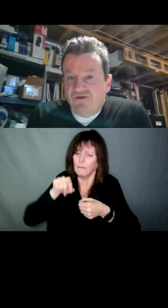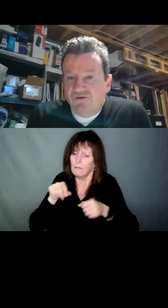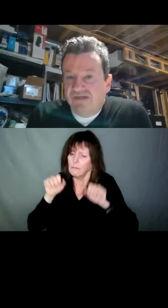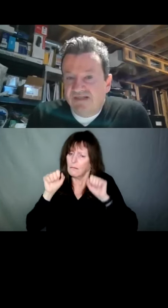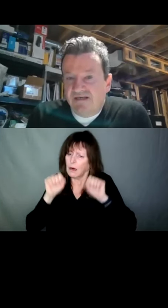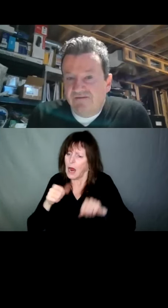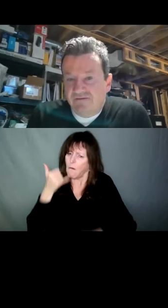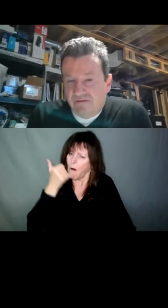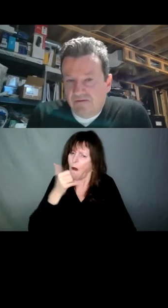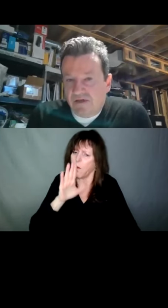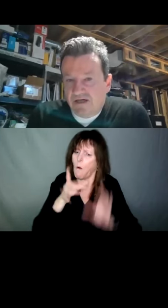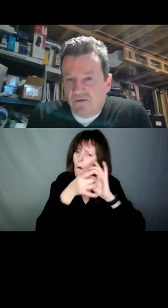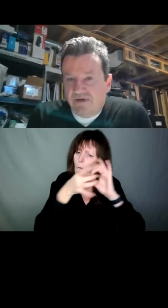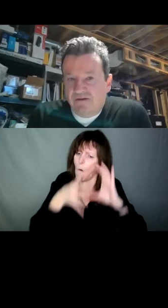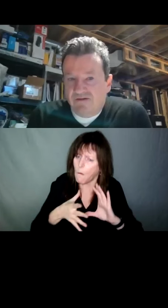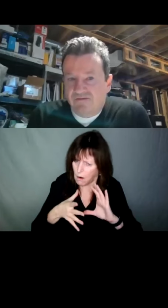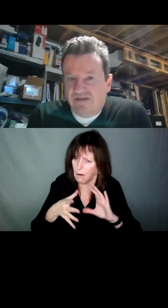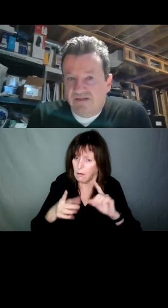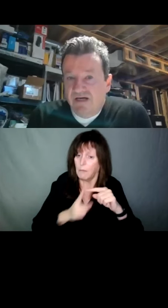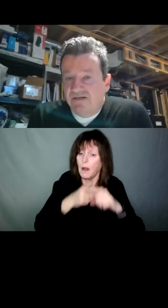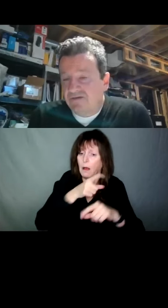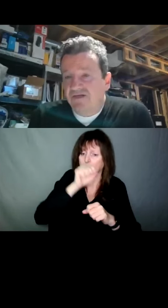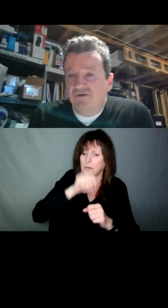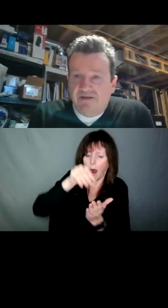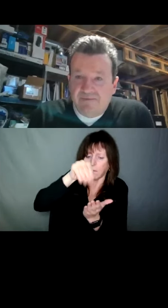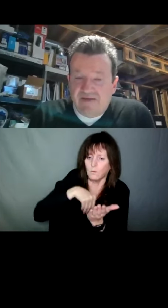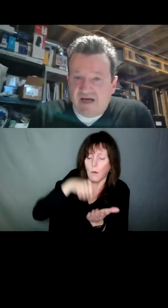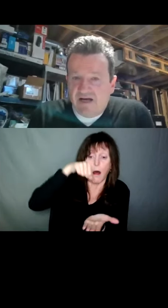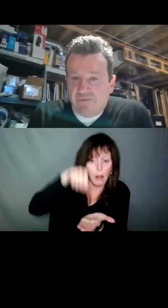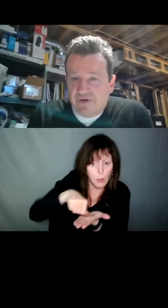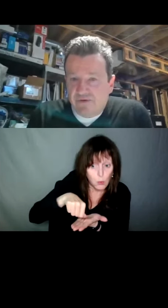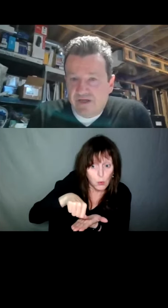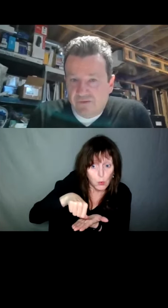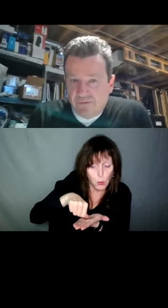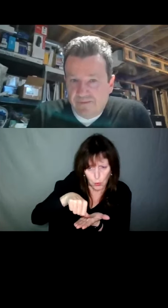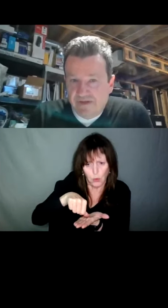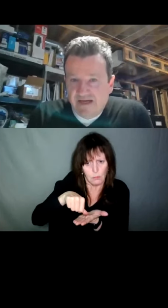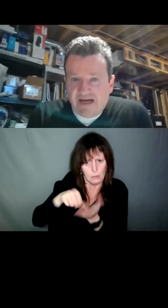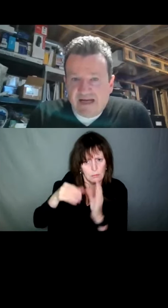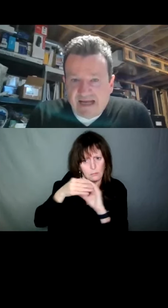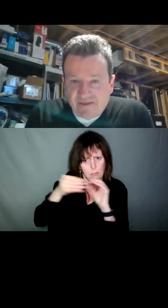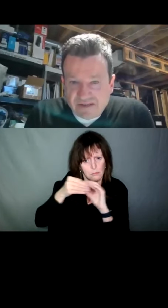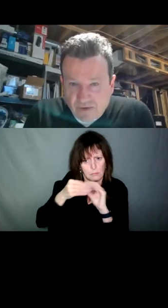and are not in Toronto you can still call your coordinator and your service provider can also provide you a letter